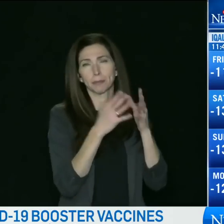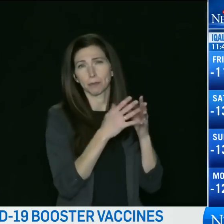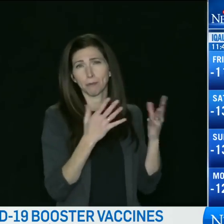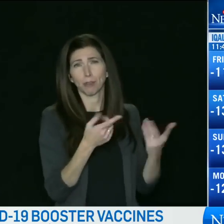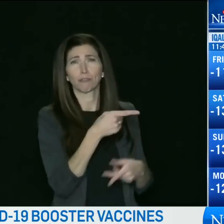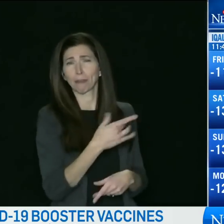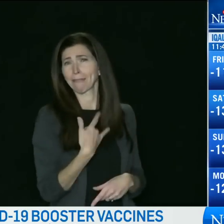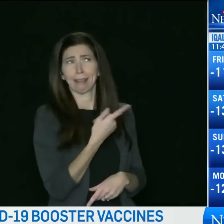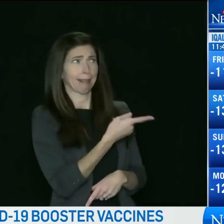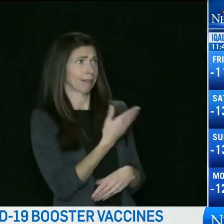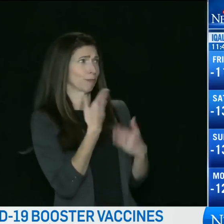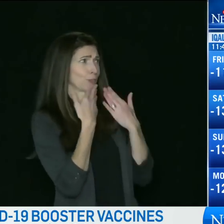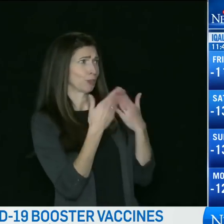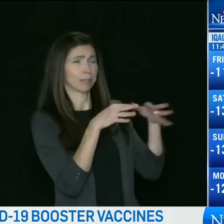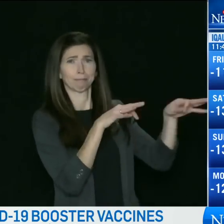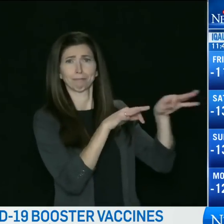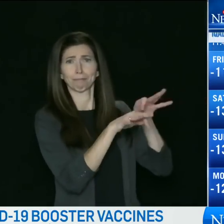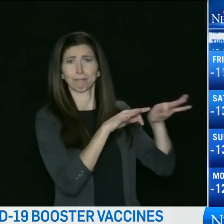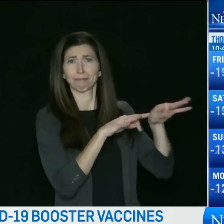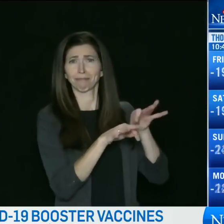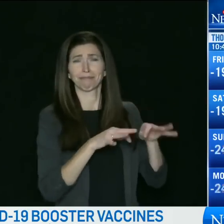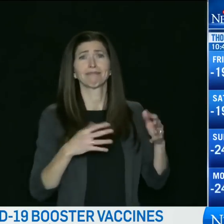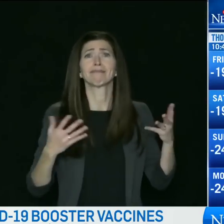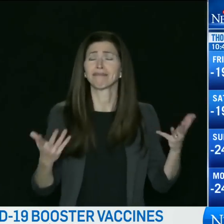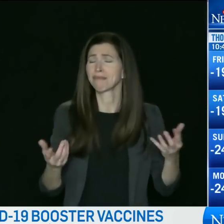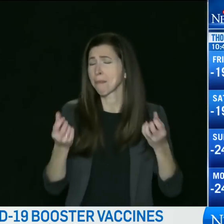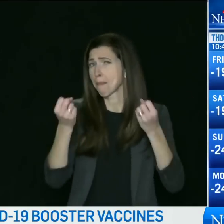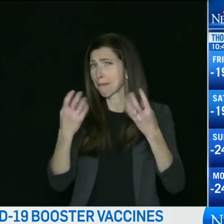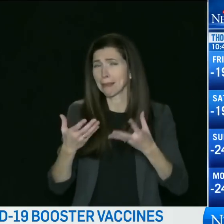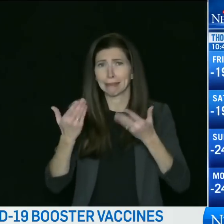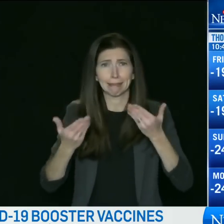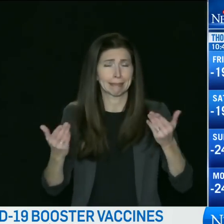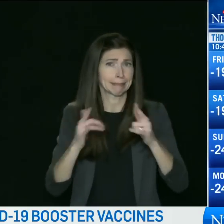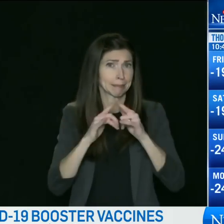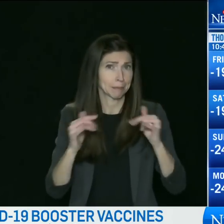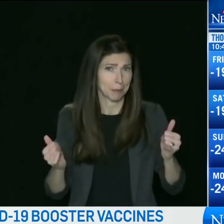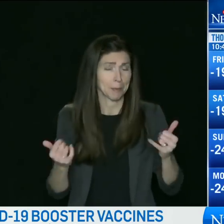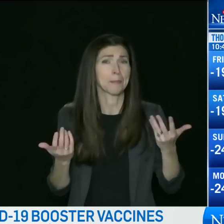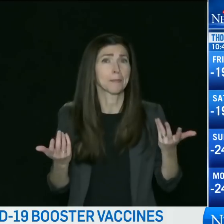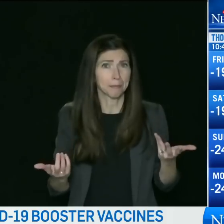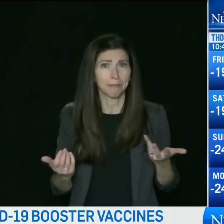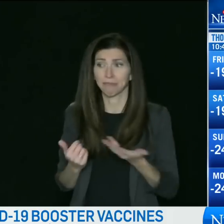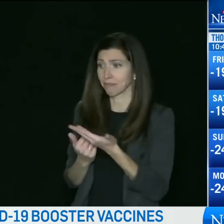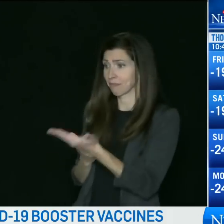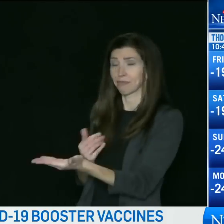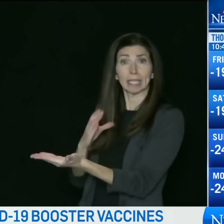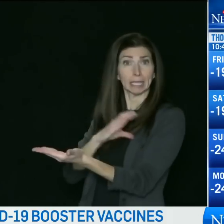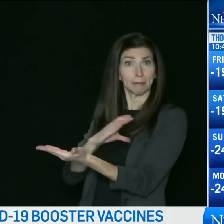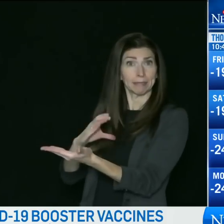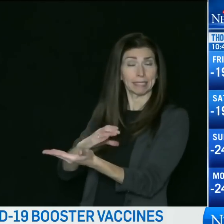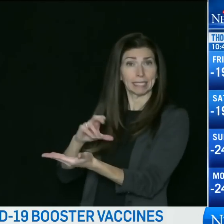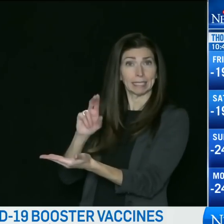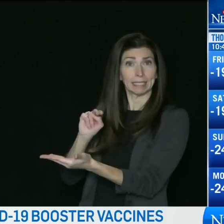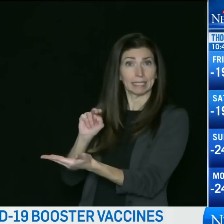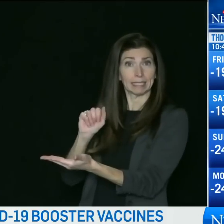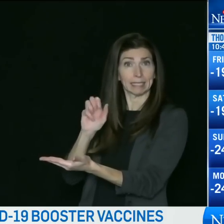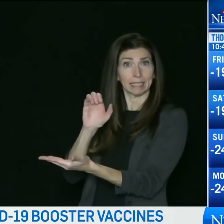YES, THANK YOU. SO I THINK Dr. TAM HAS REALLY